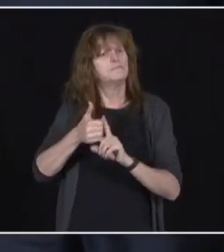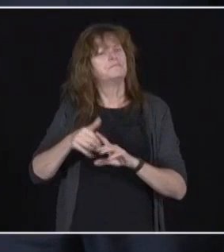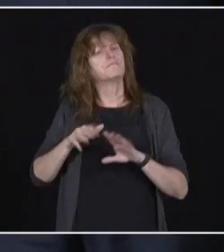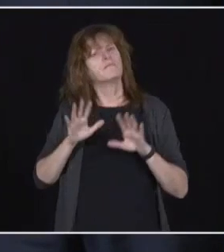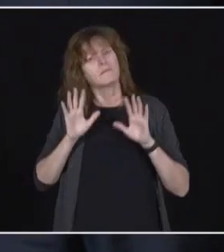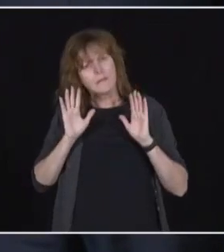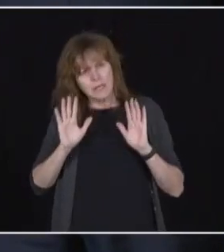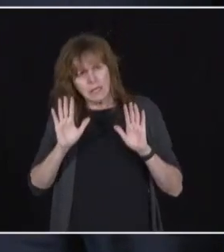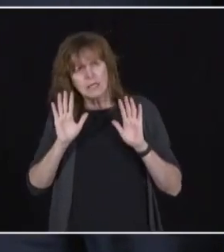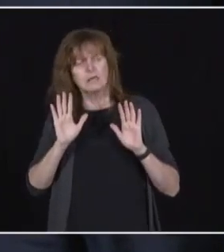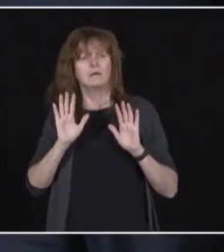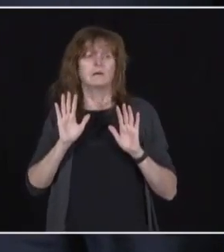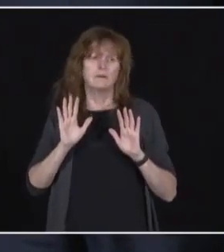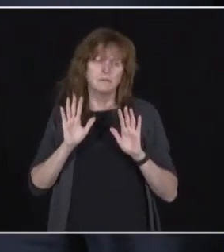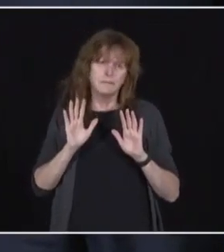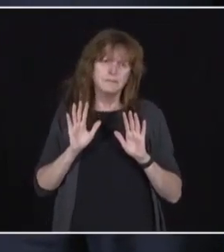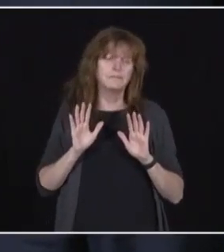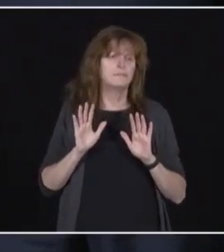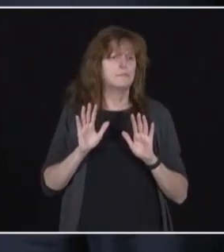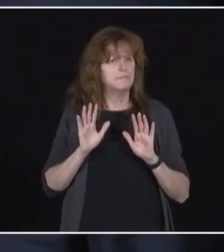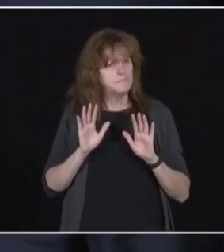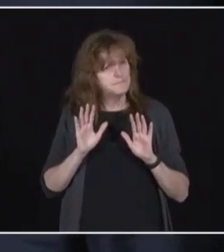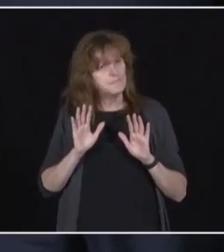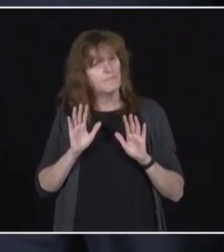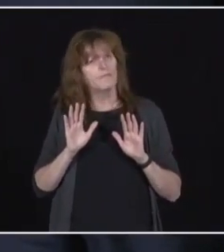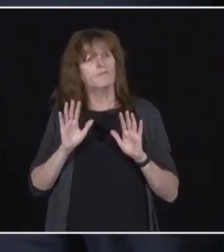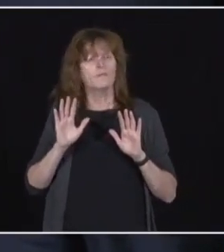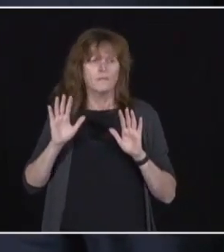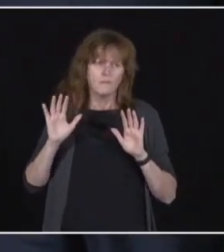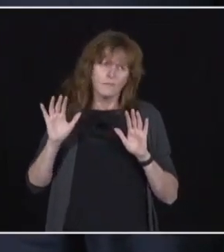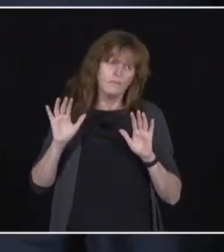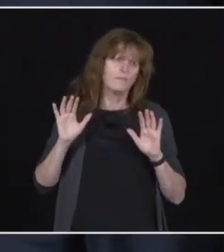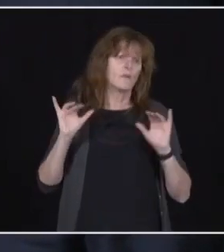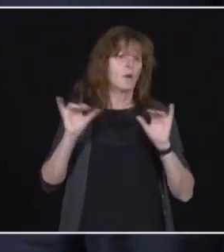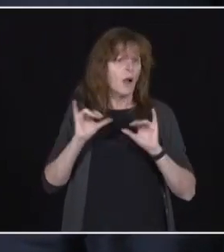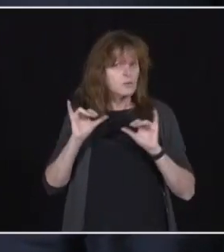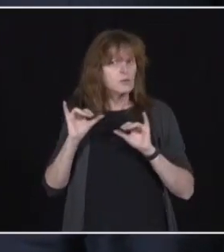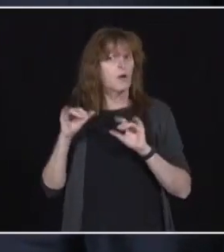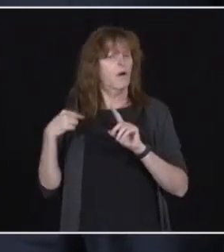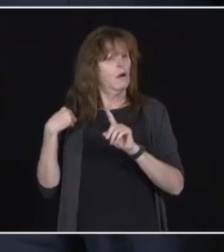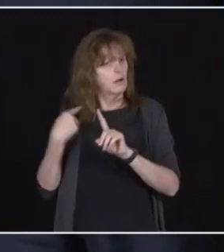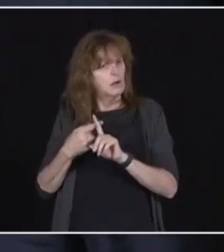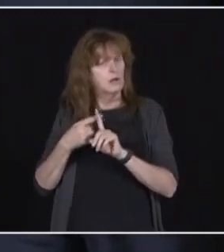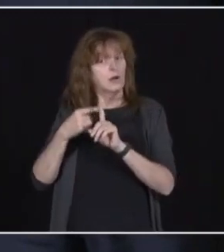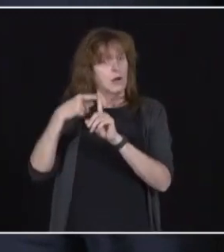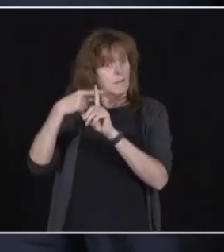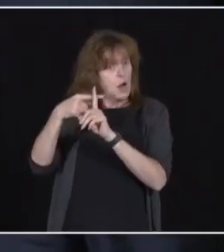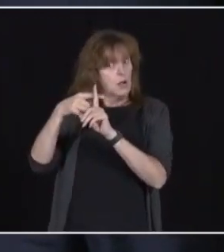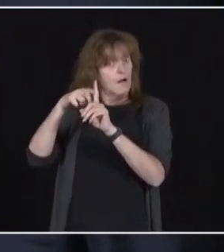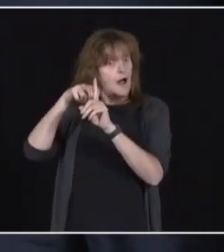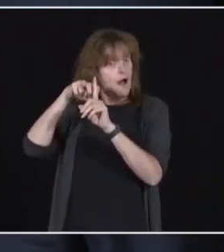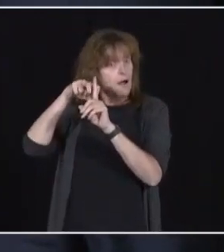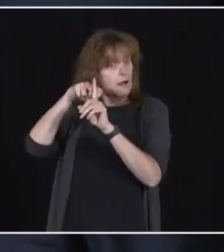Will pass it over to the Minister of Health. Welcome a 97% is good, but we do want to get to 100%.